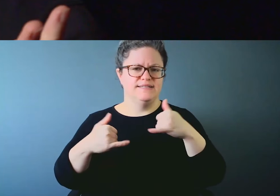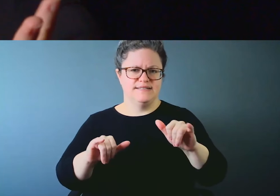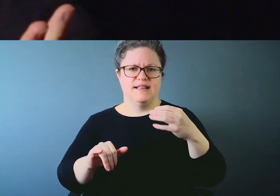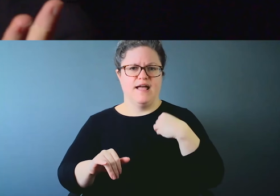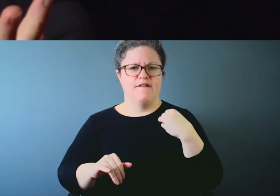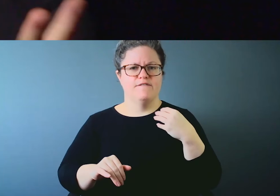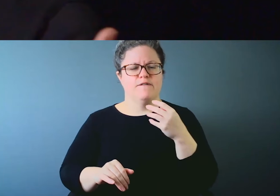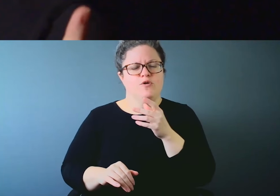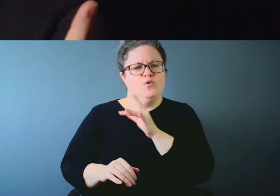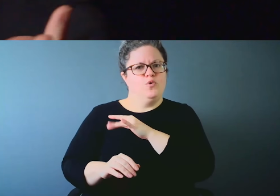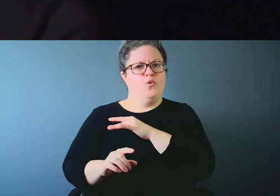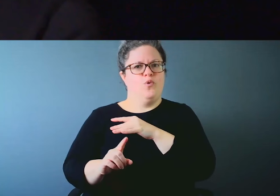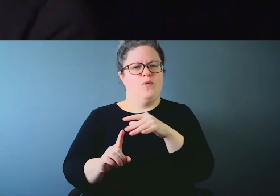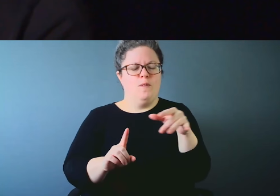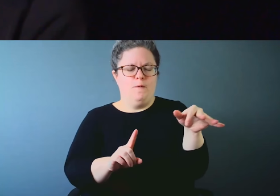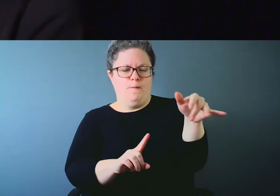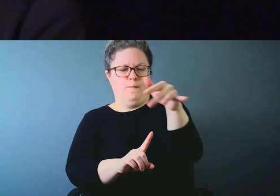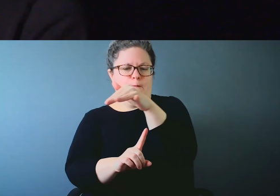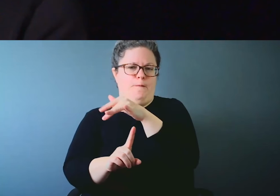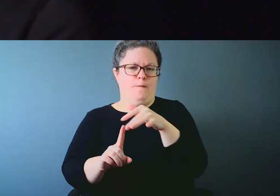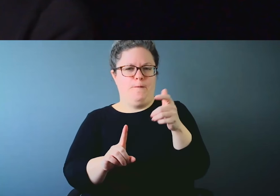kind of fun, interesting lighting as well?